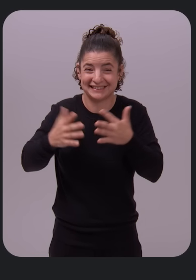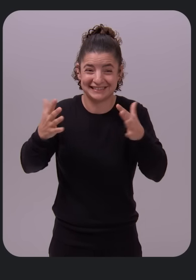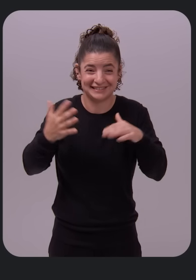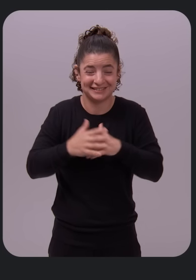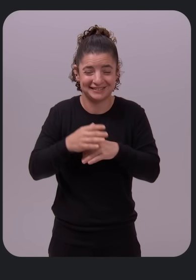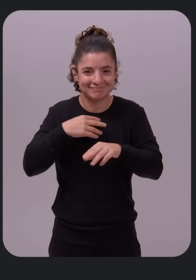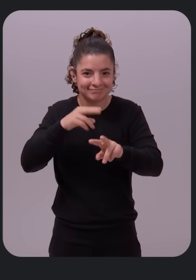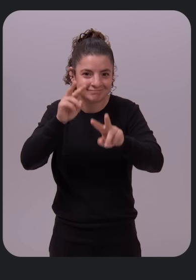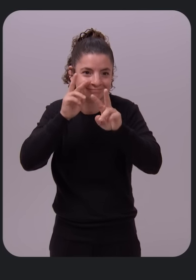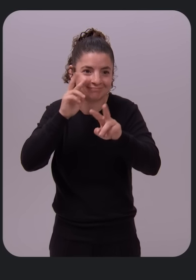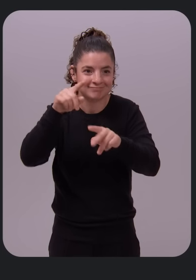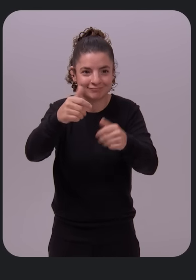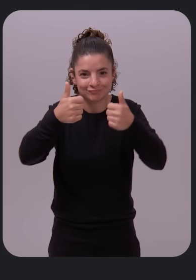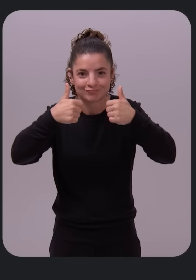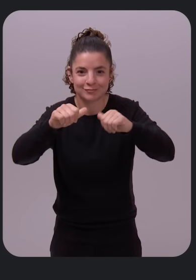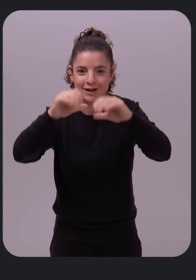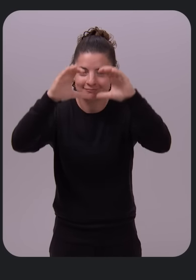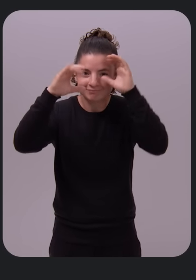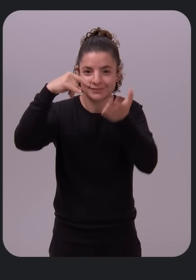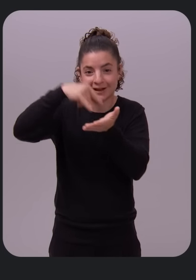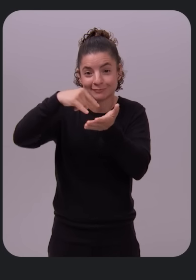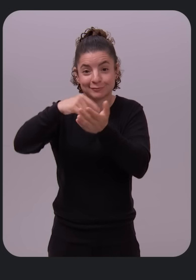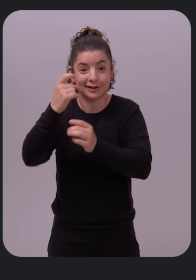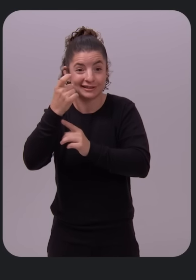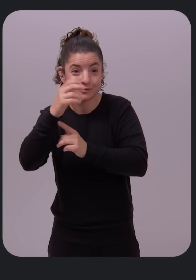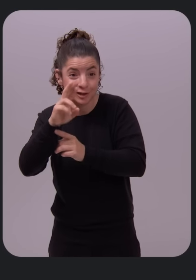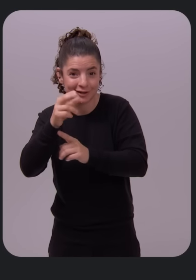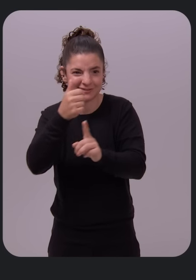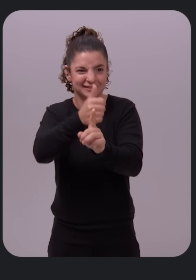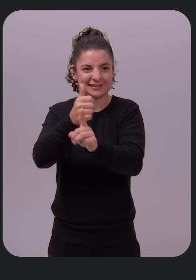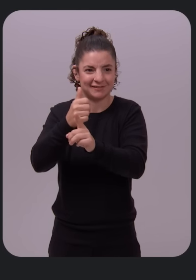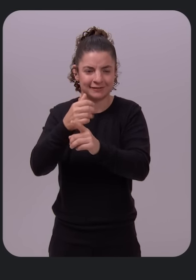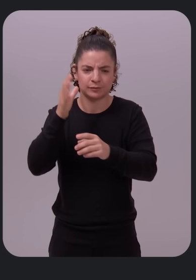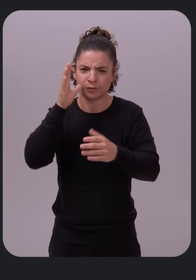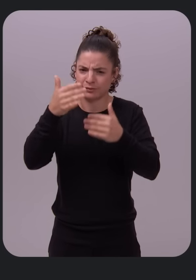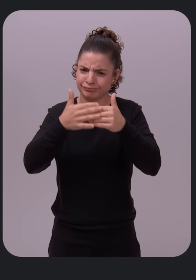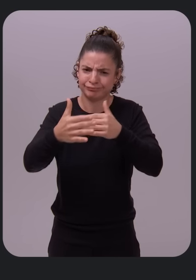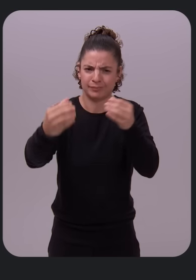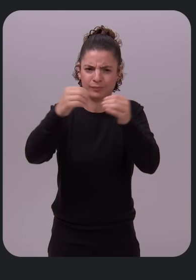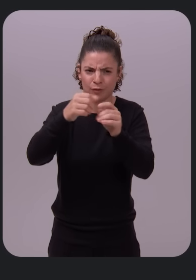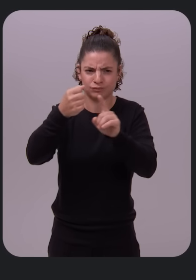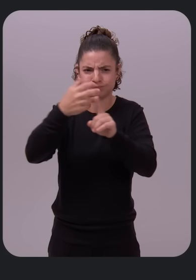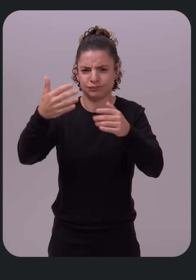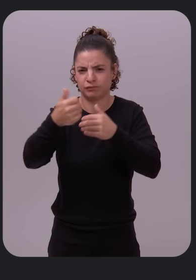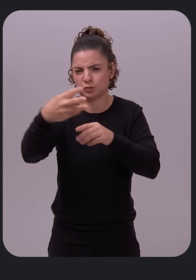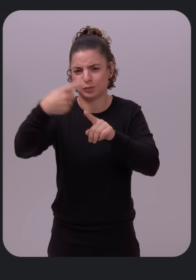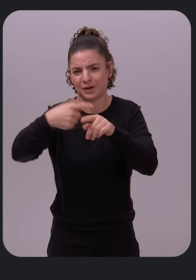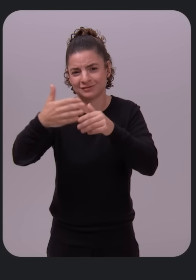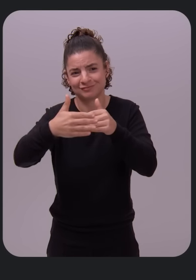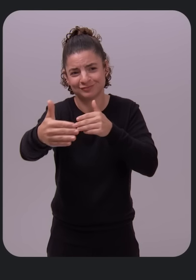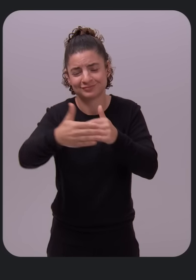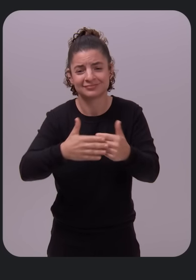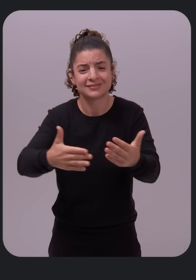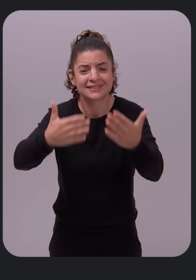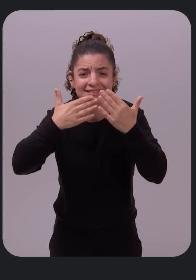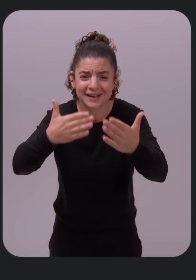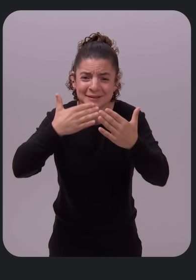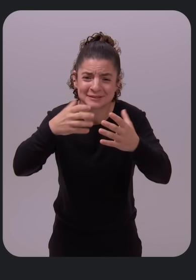I can't wait for you to try Android XR for yourself, and we'll have lots more to share in the months ahead. Thank you so much.